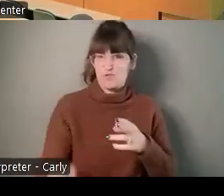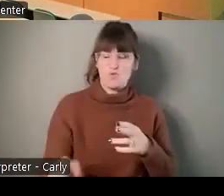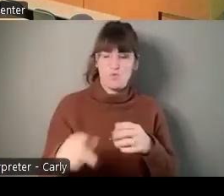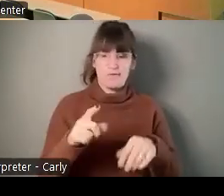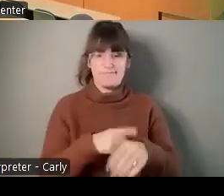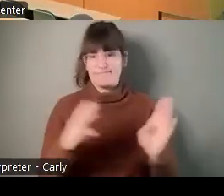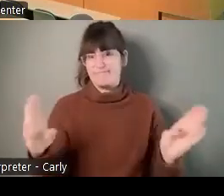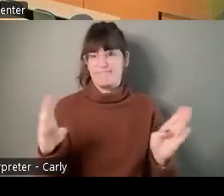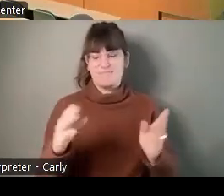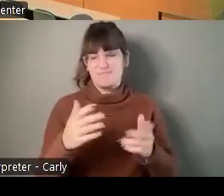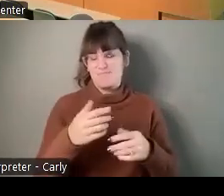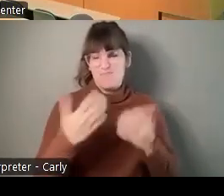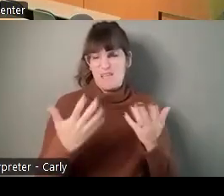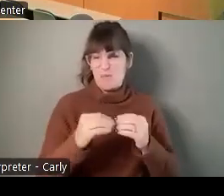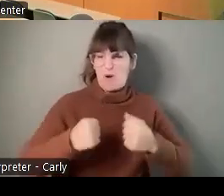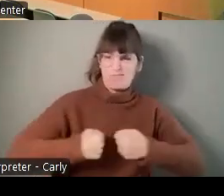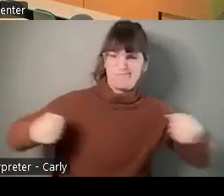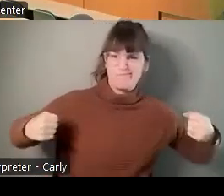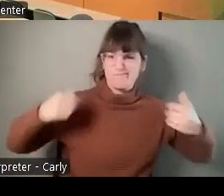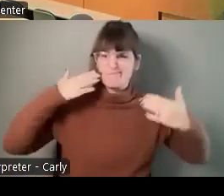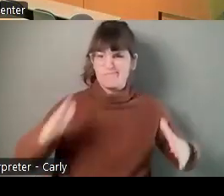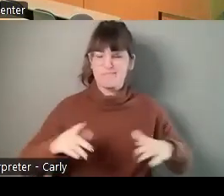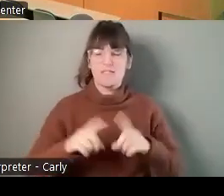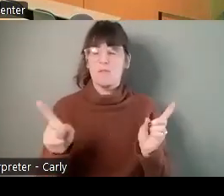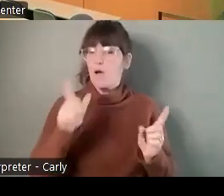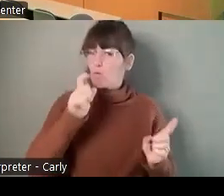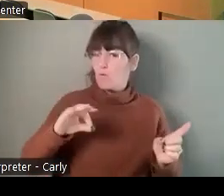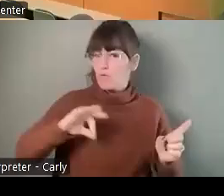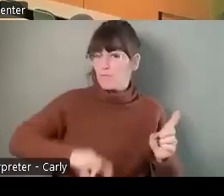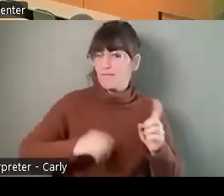having people kind of be able to identify who would benefit from this and having therapists